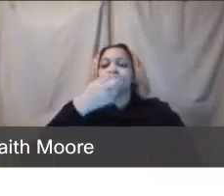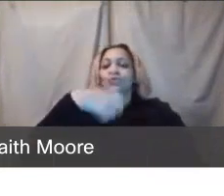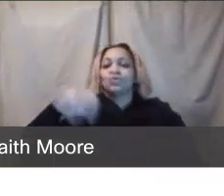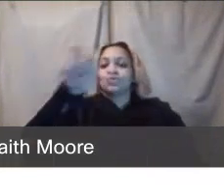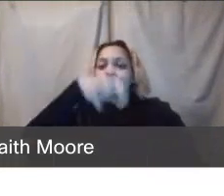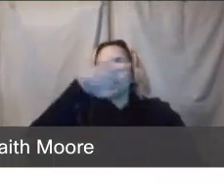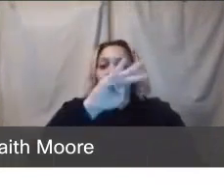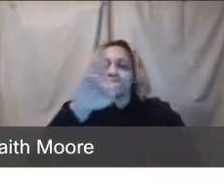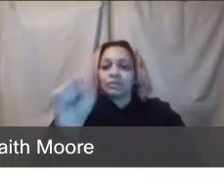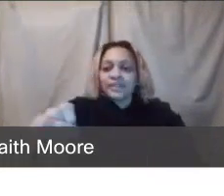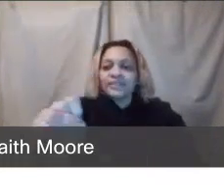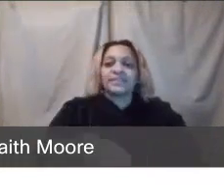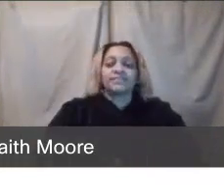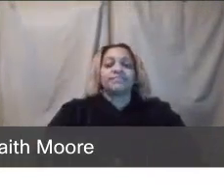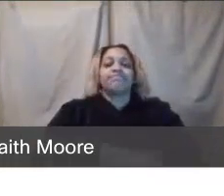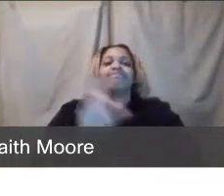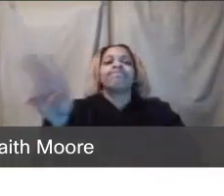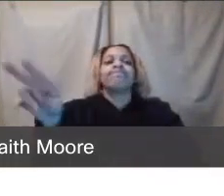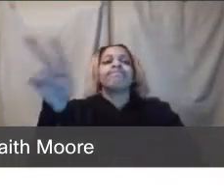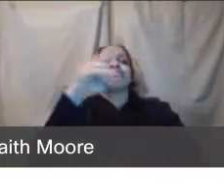Any number of special.